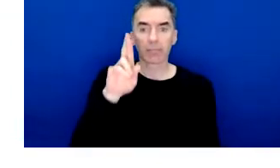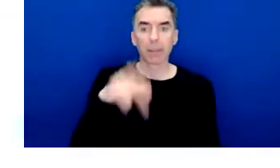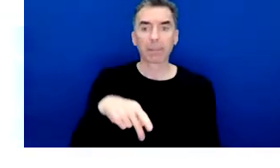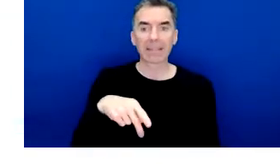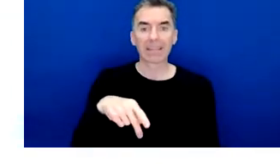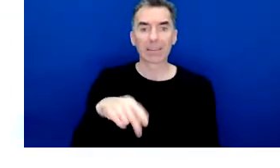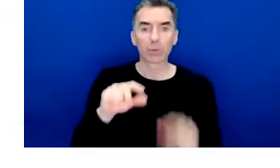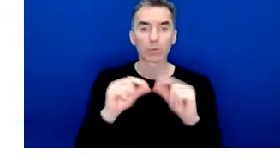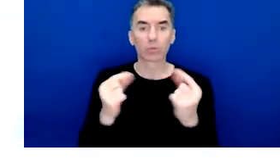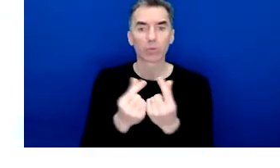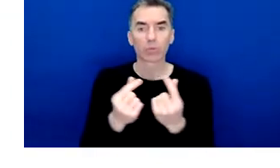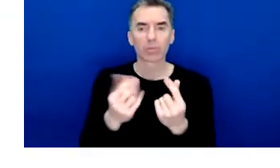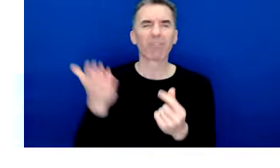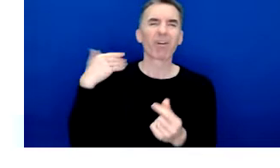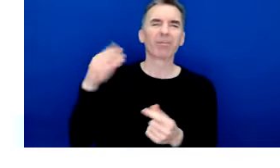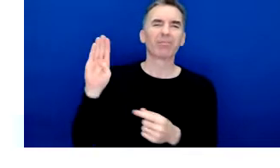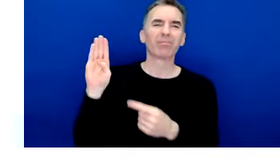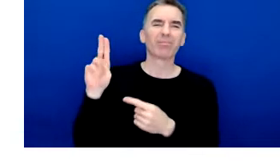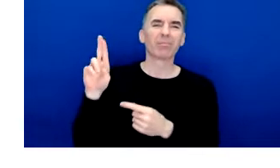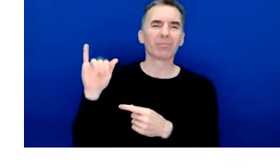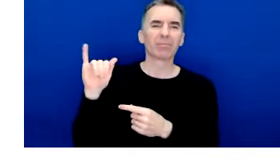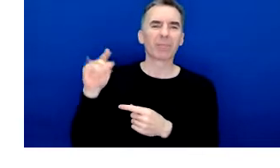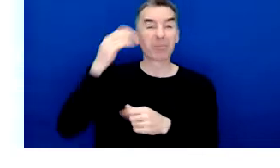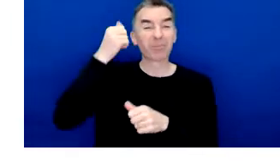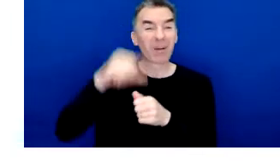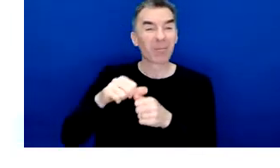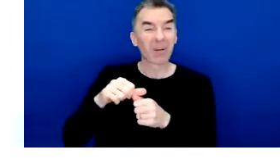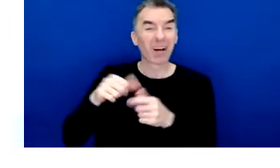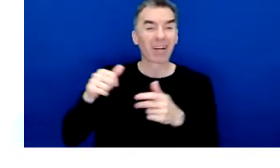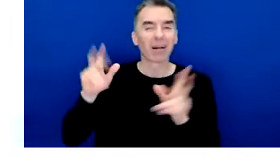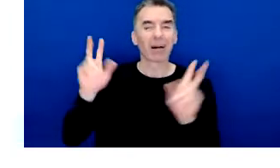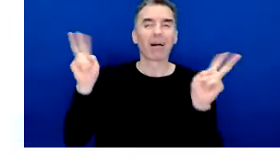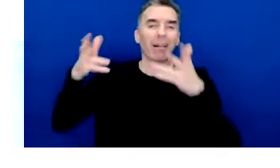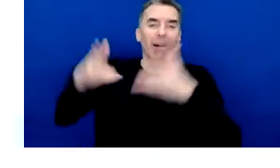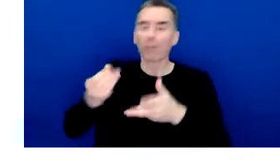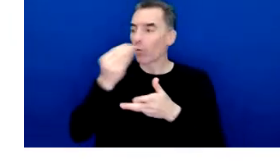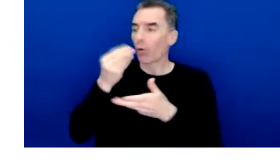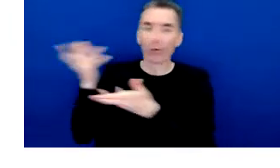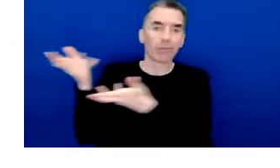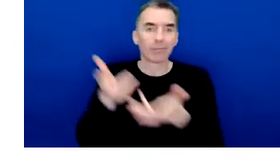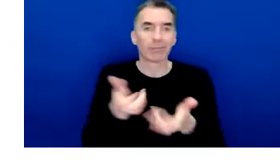There are burrito leftovers we are set up.